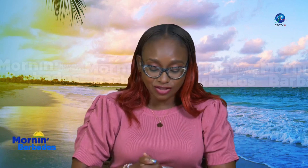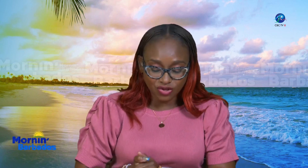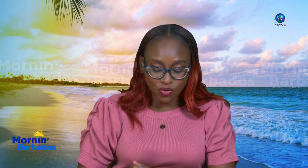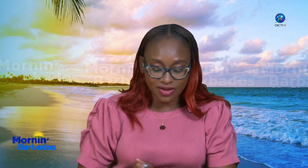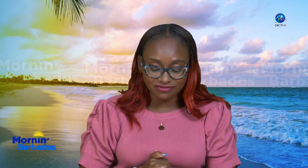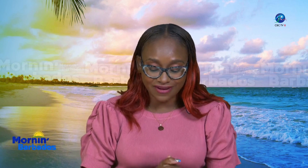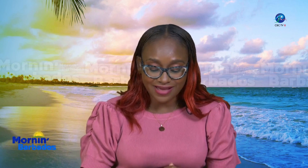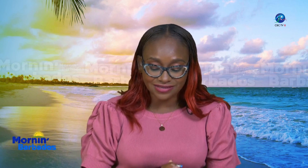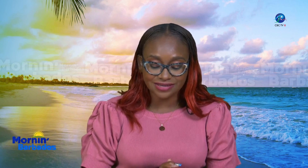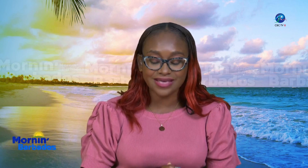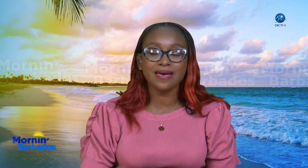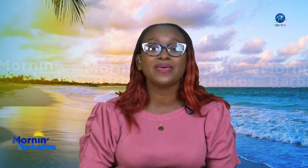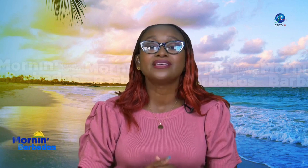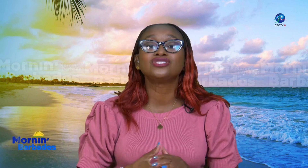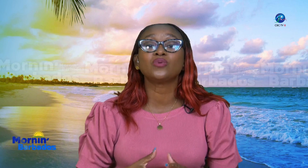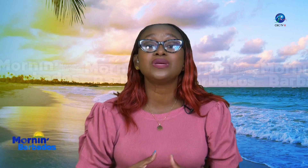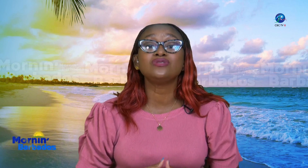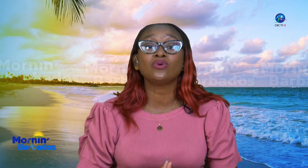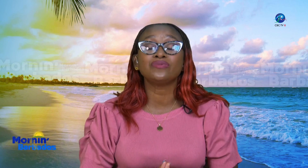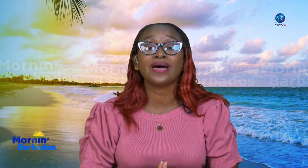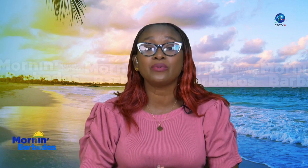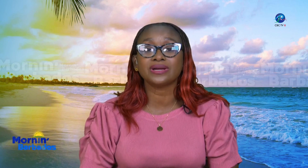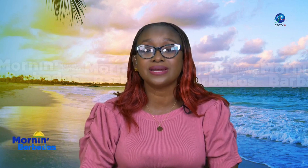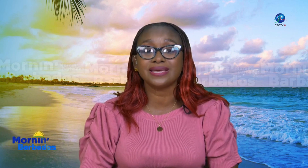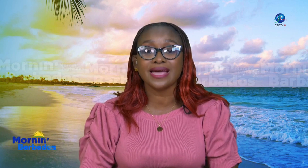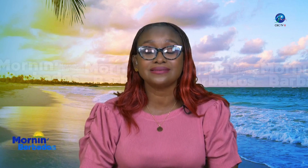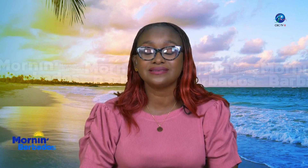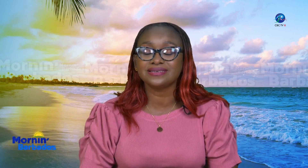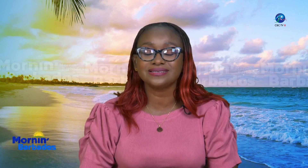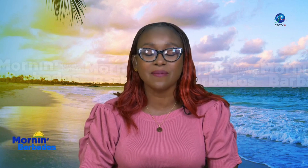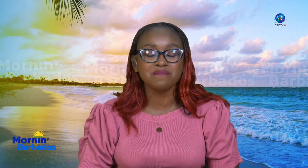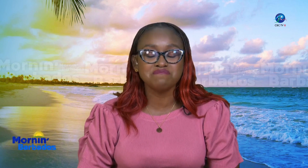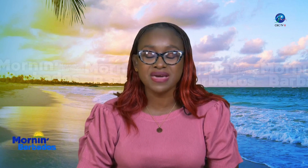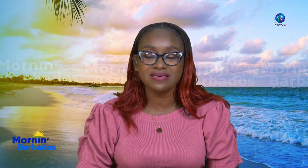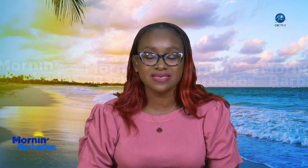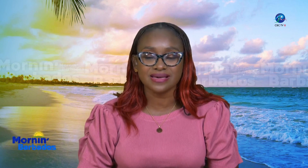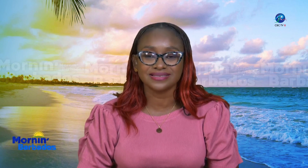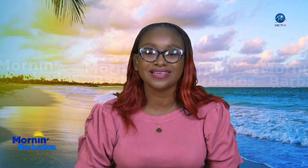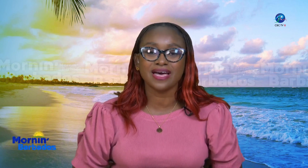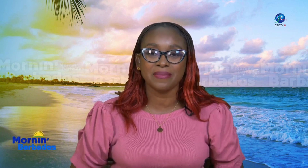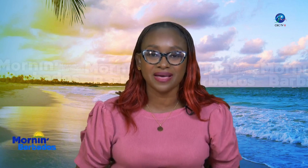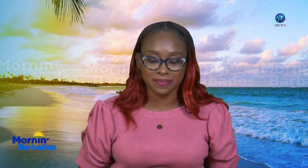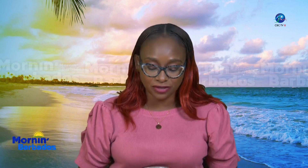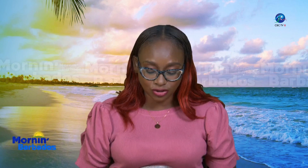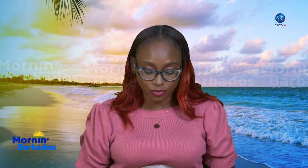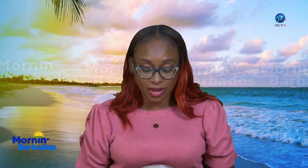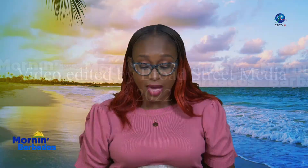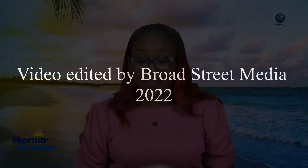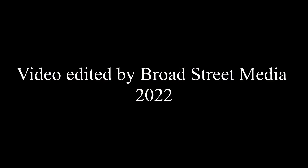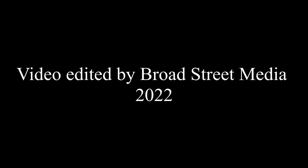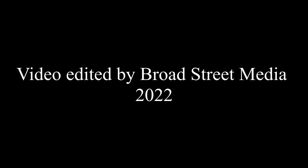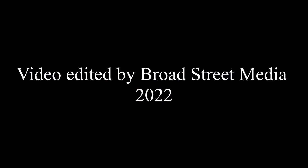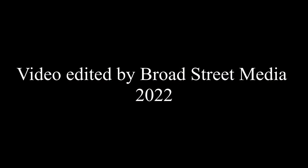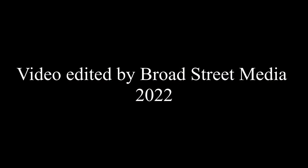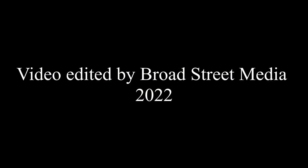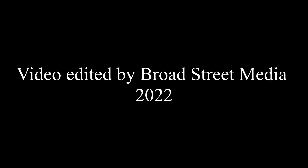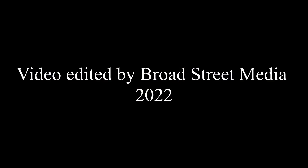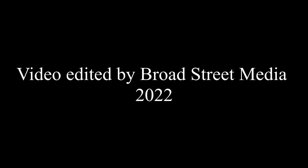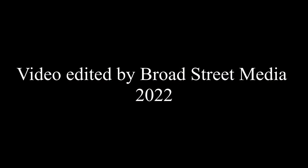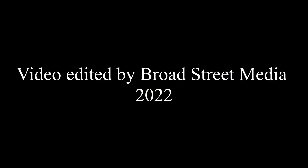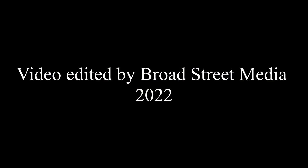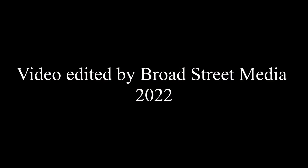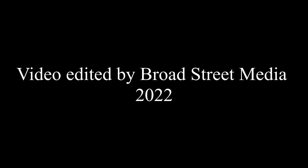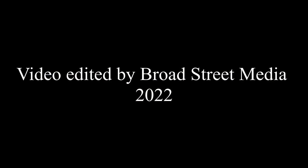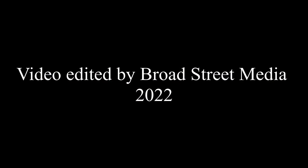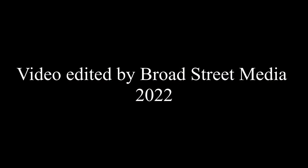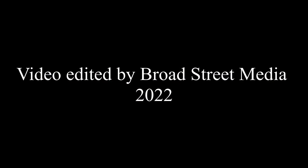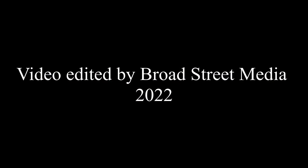so congrats to them so we know that we're going to get to see some big things coming up in June